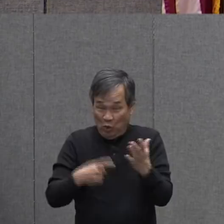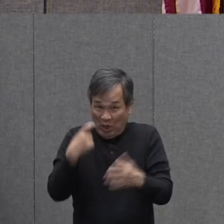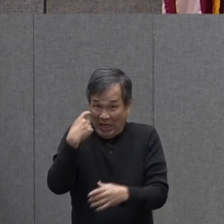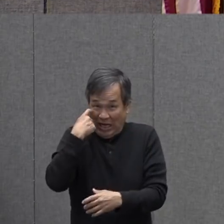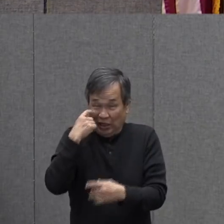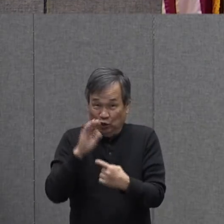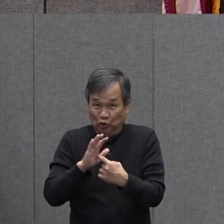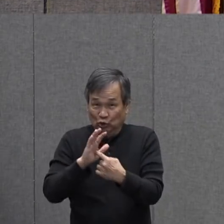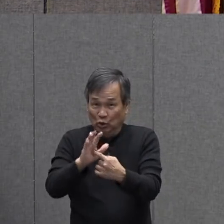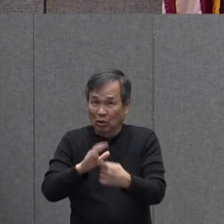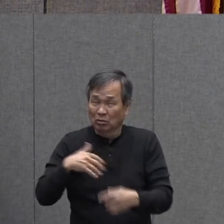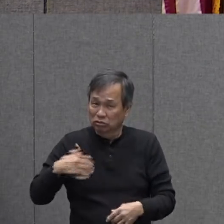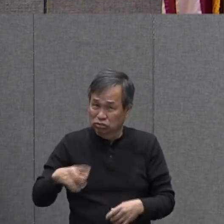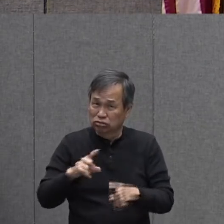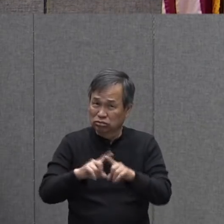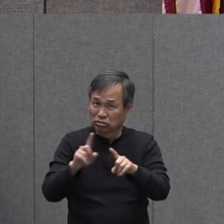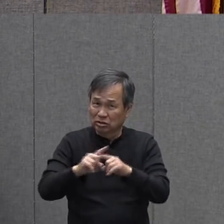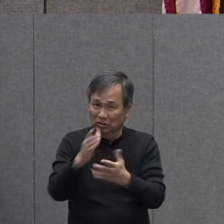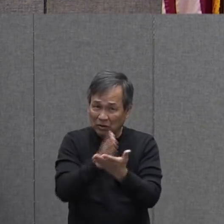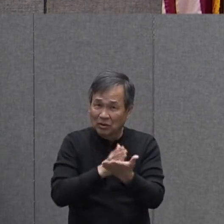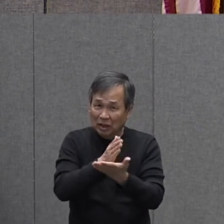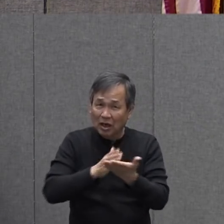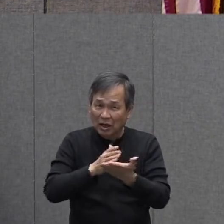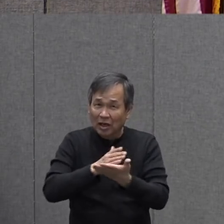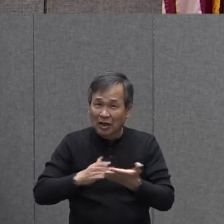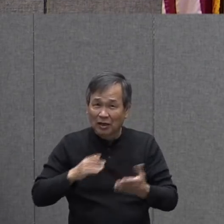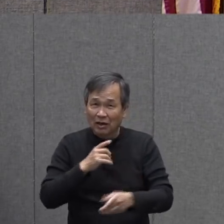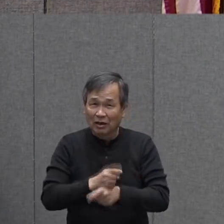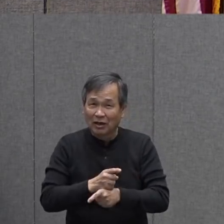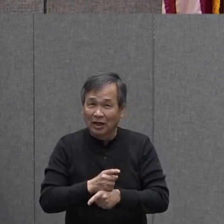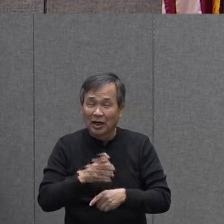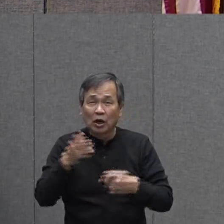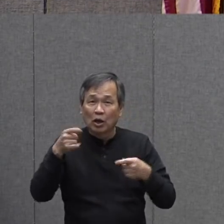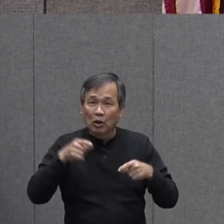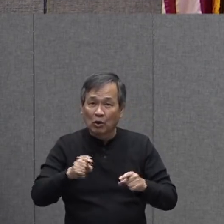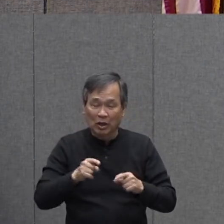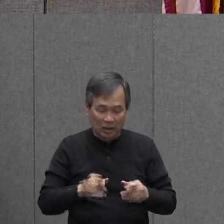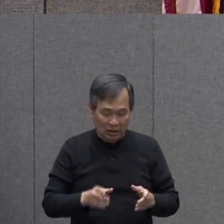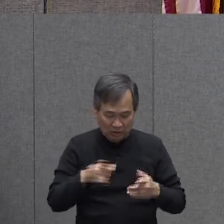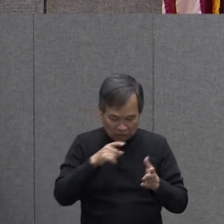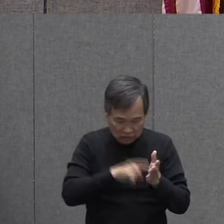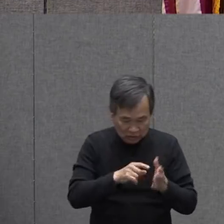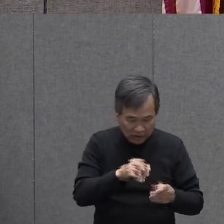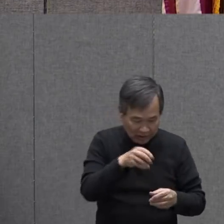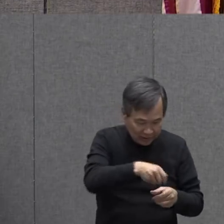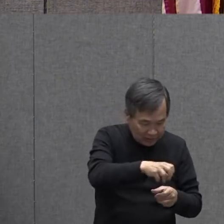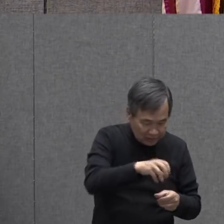has a lot of different pieces and as I'm looking at these different pieces that I can take apart,